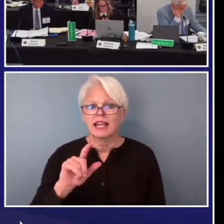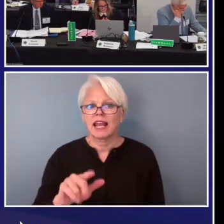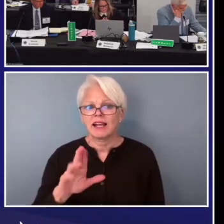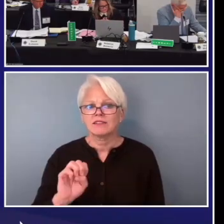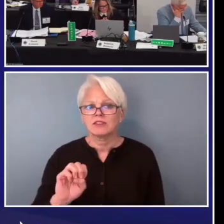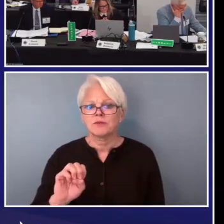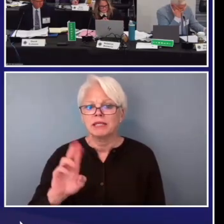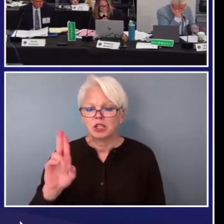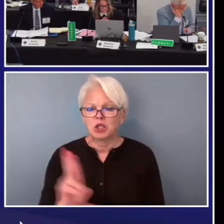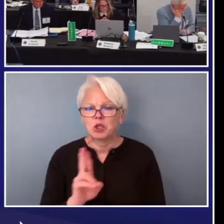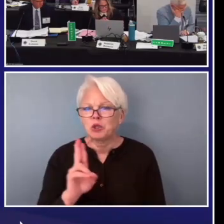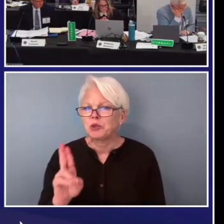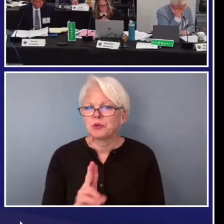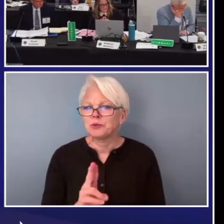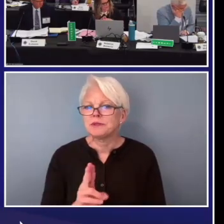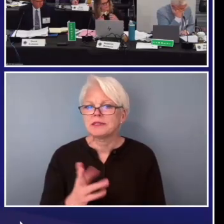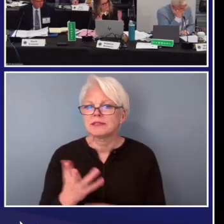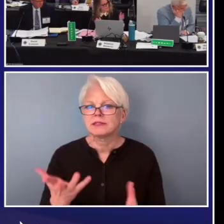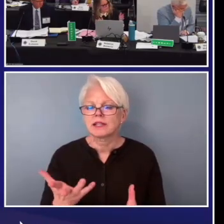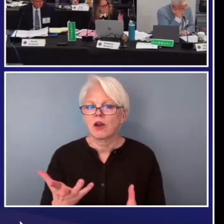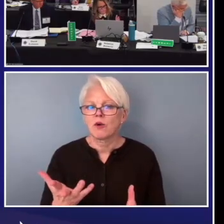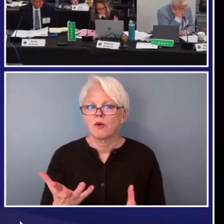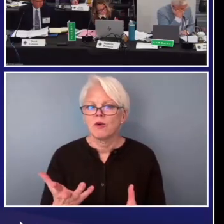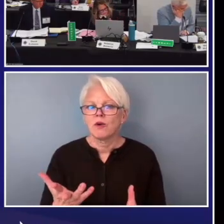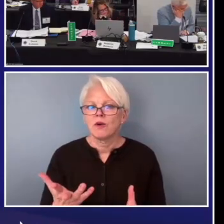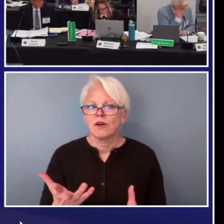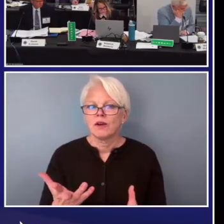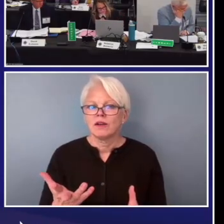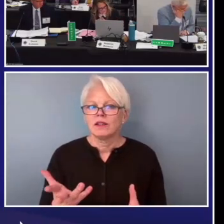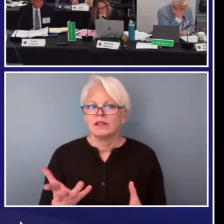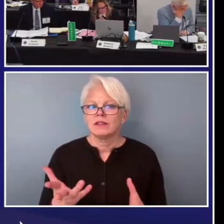So, and apparently that was applied since...